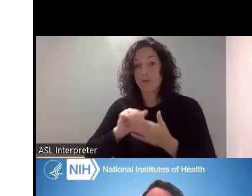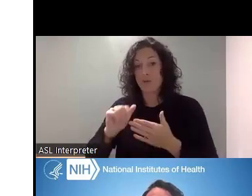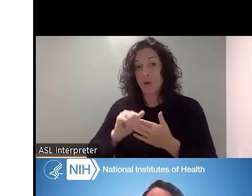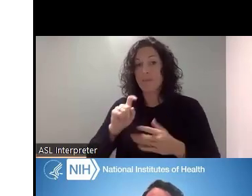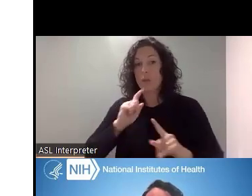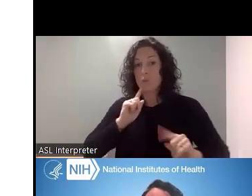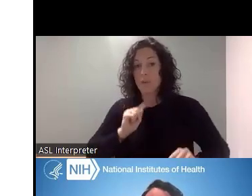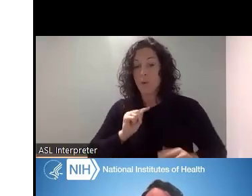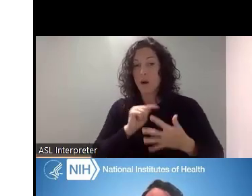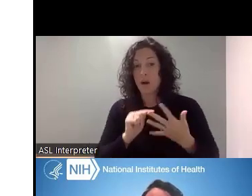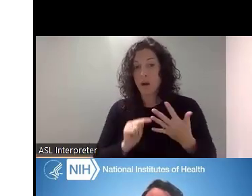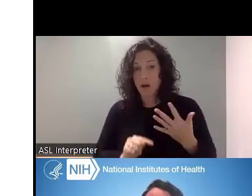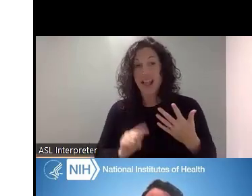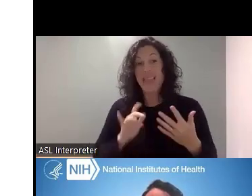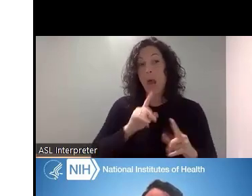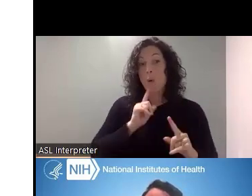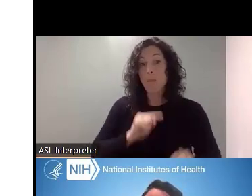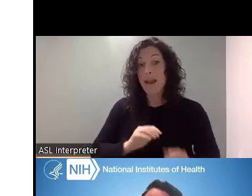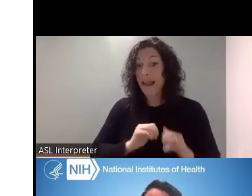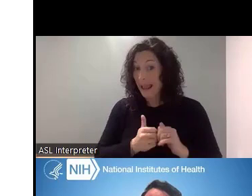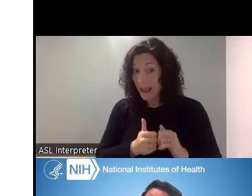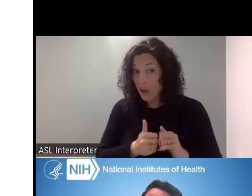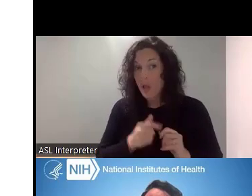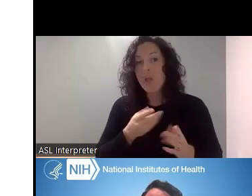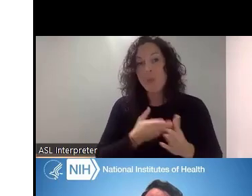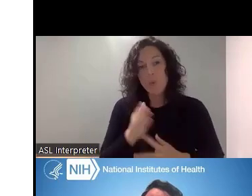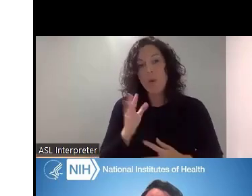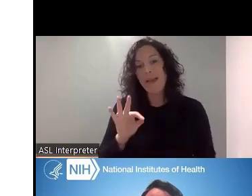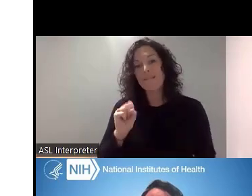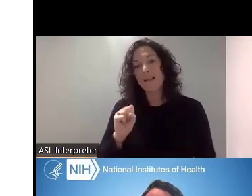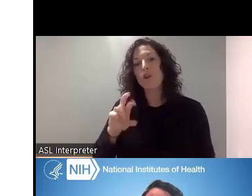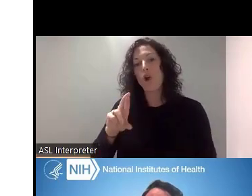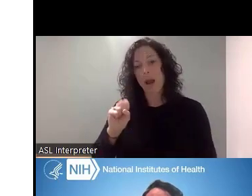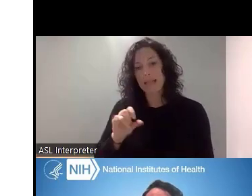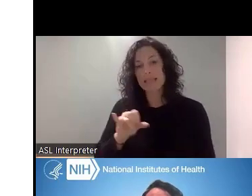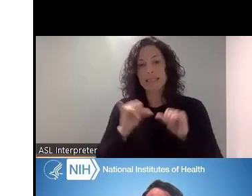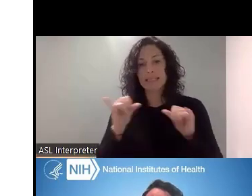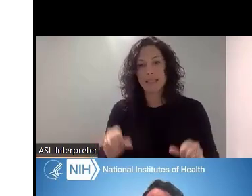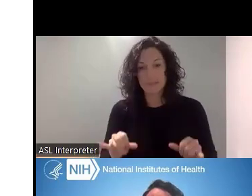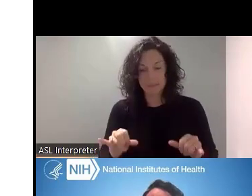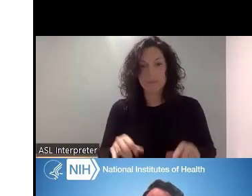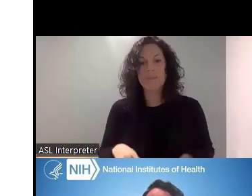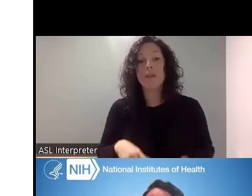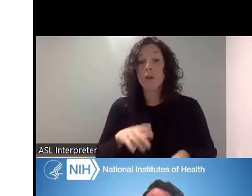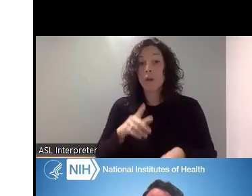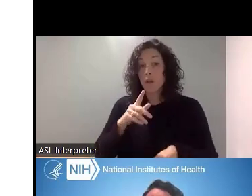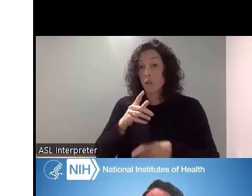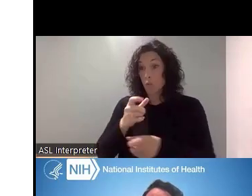And the way that that reporting is done is through the FSRS system. So it's the recipient's responsibility